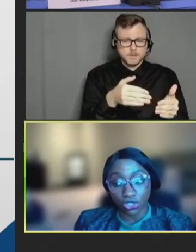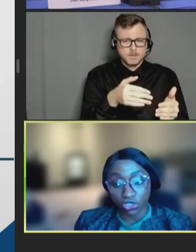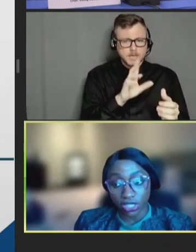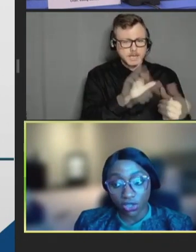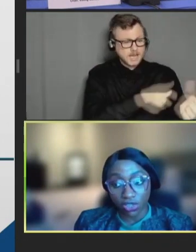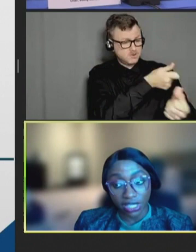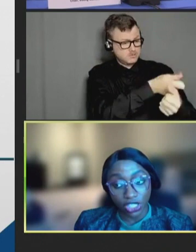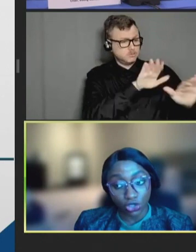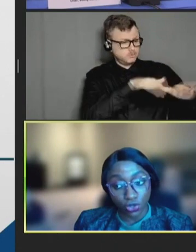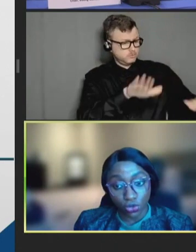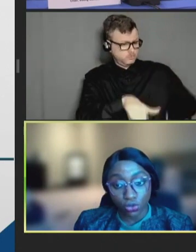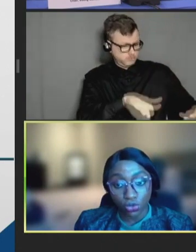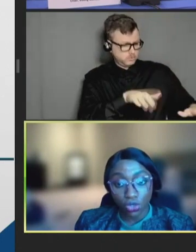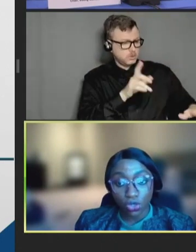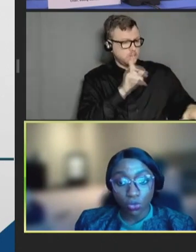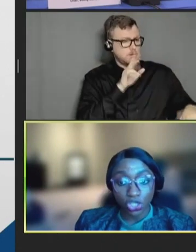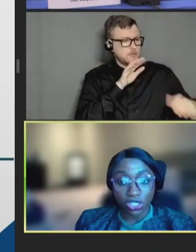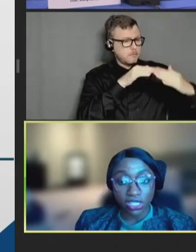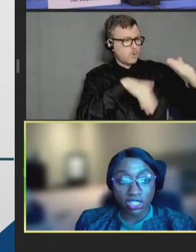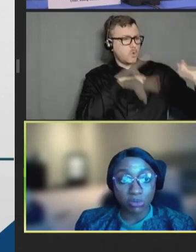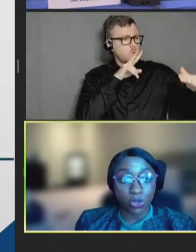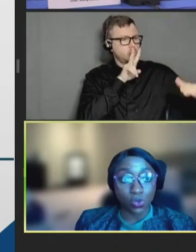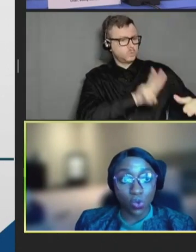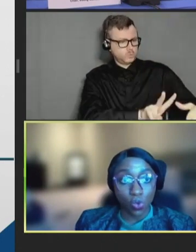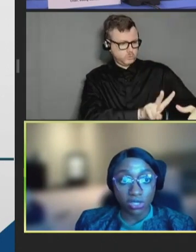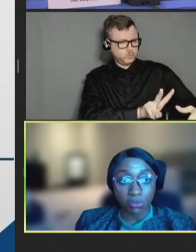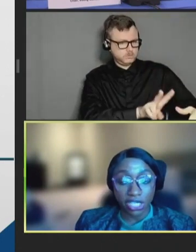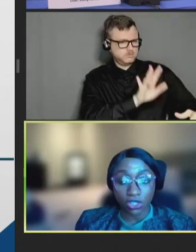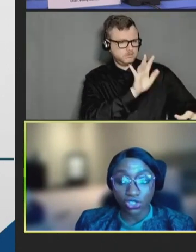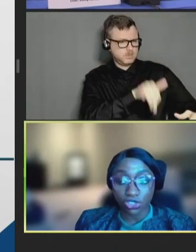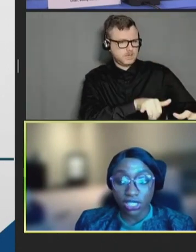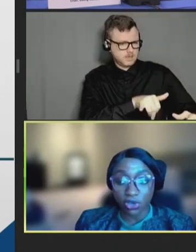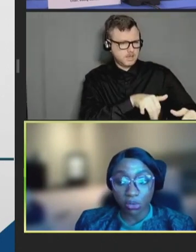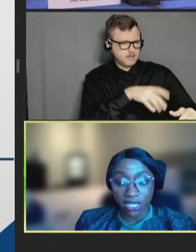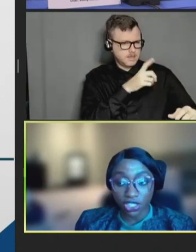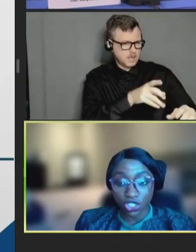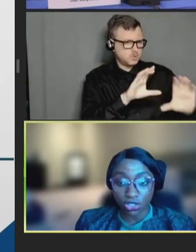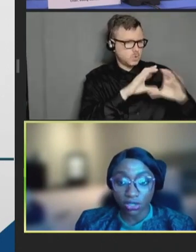only children under the age of 2, which is the typical cohort in many countries for immunization.